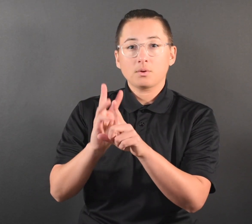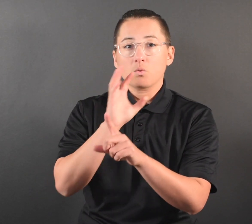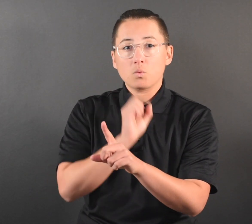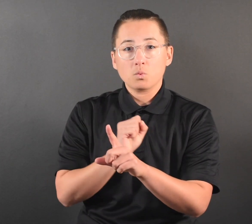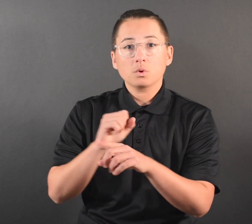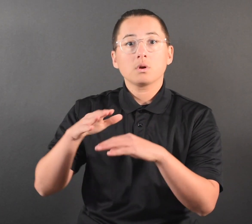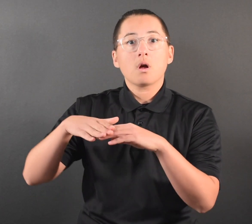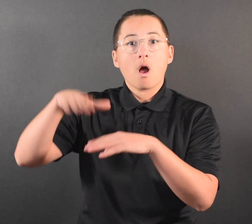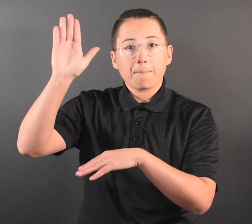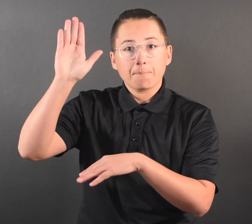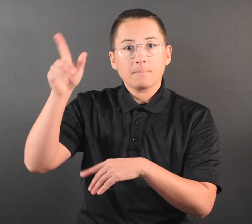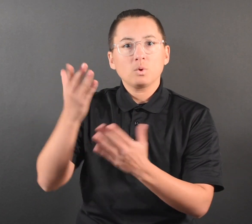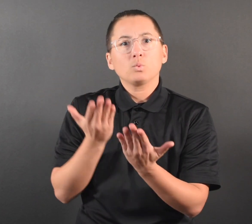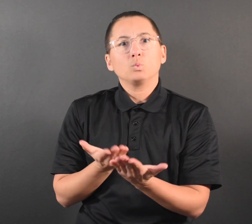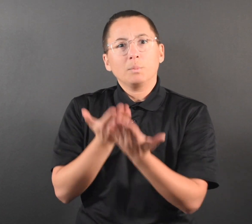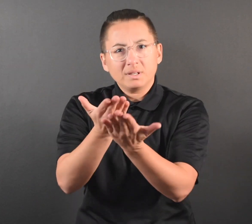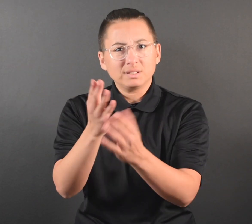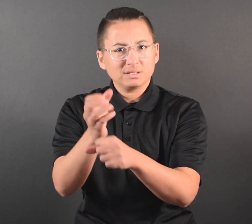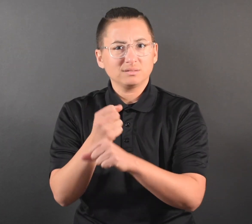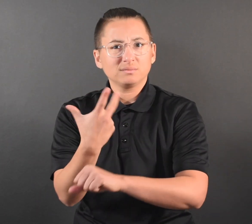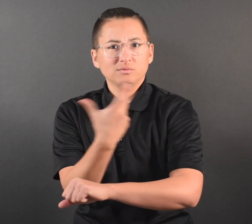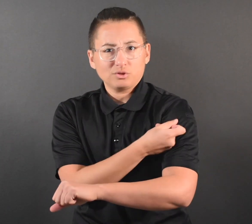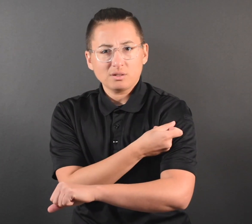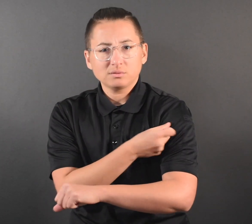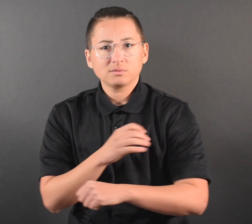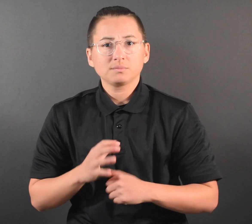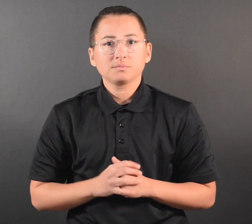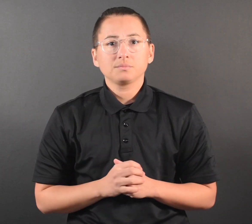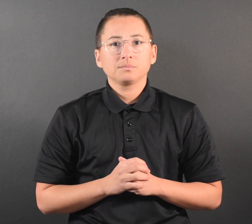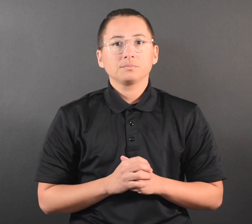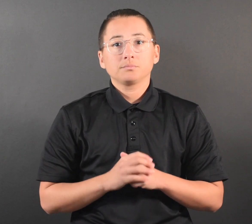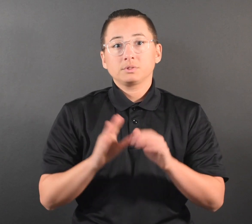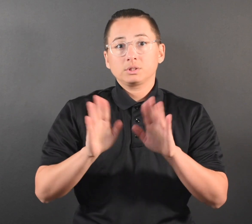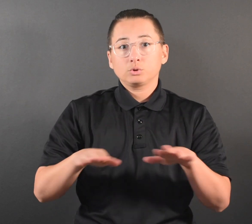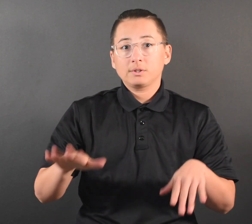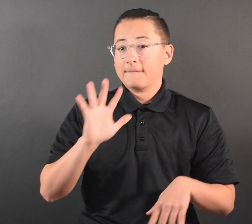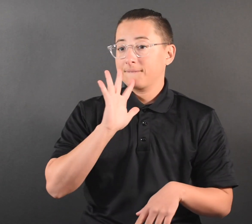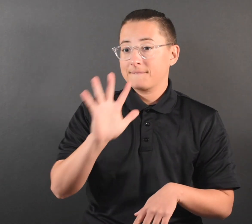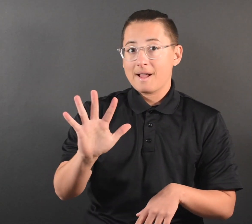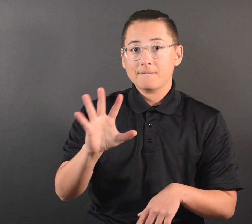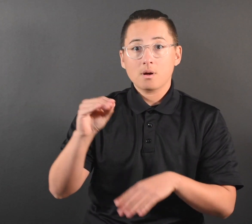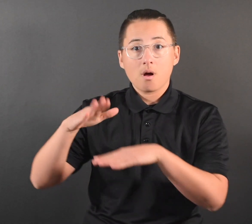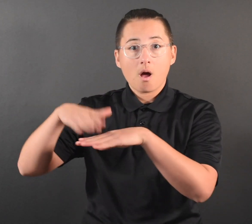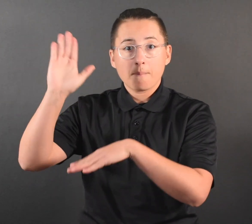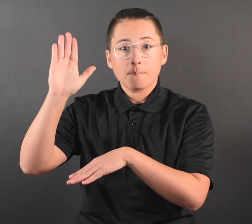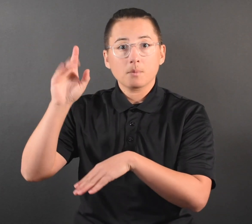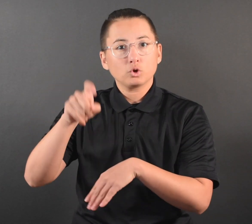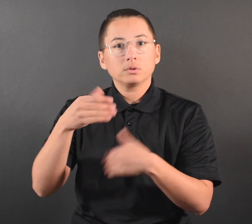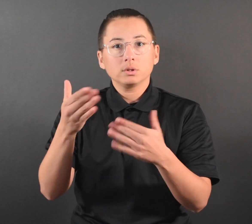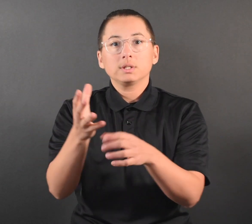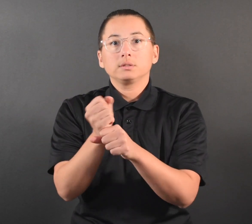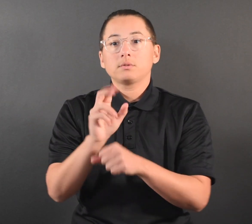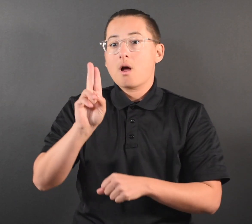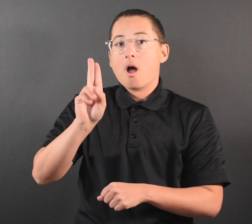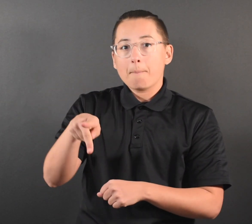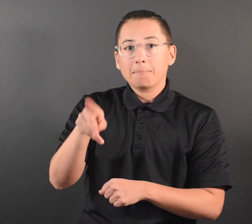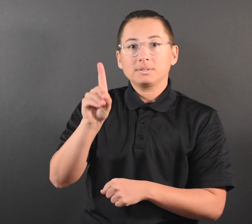Children age 5 years and older should also get an updated (bivalent) booster to give